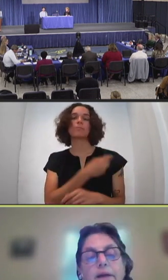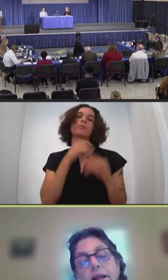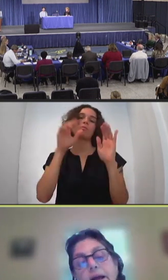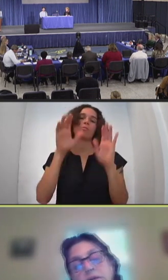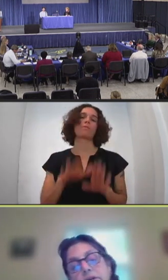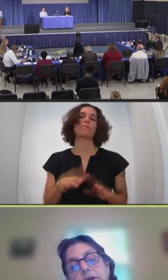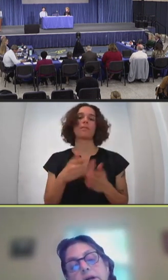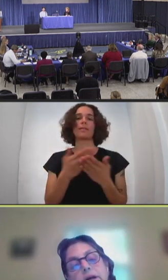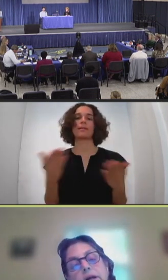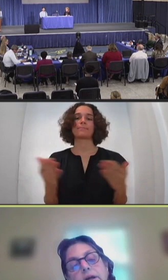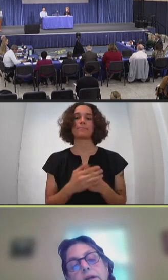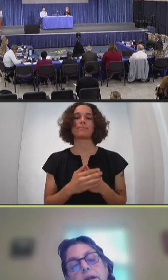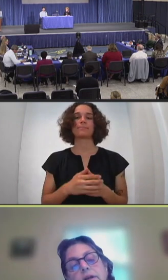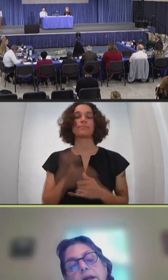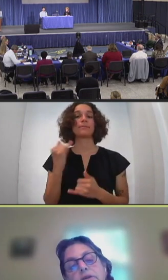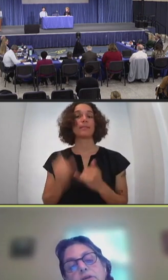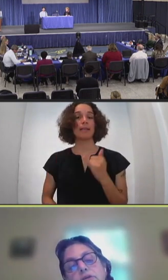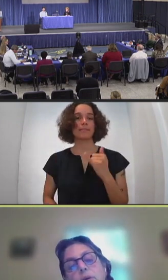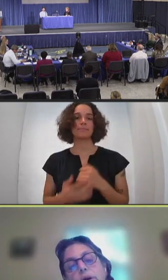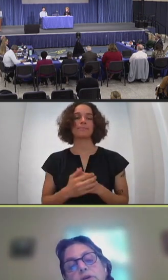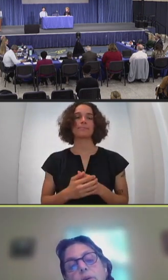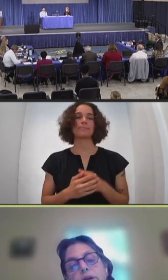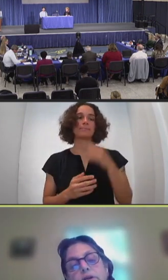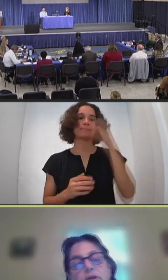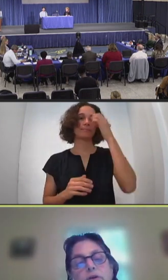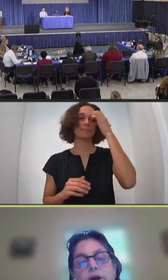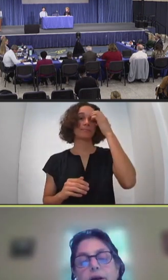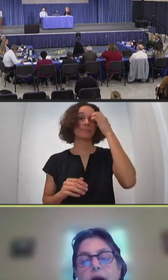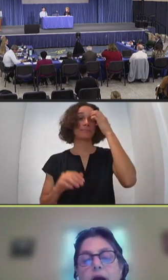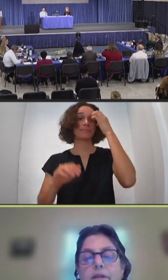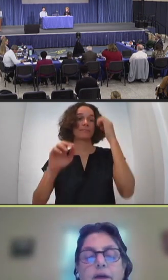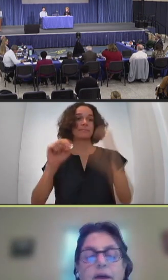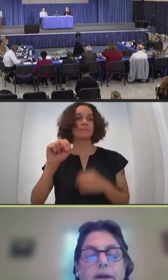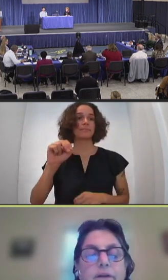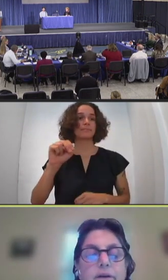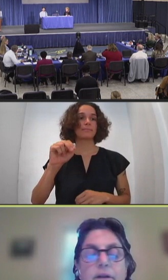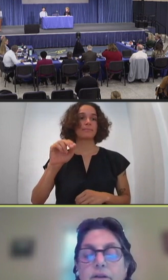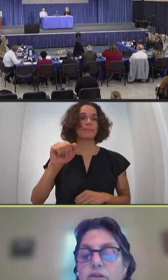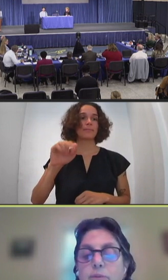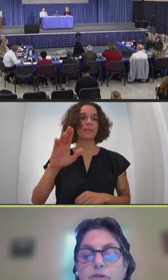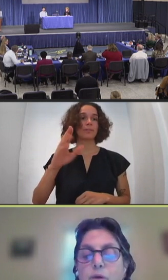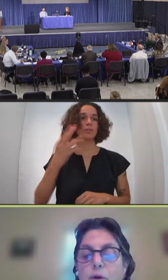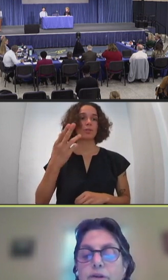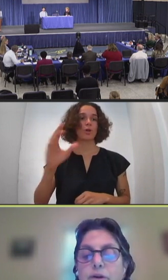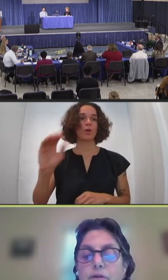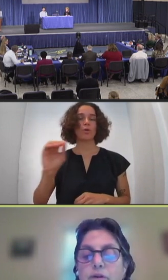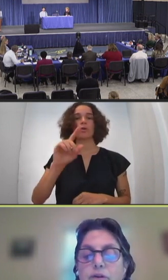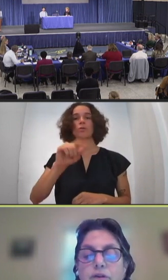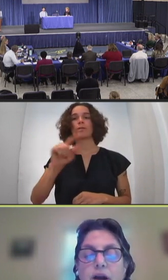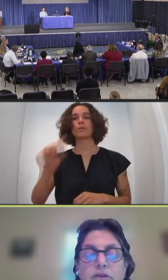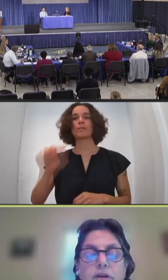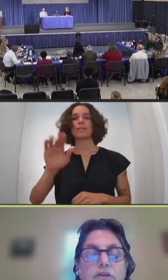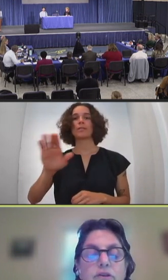And lastly, in NACCHO's 2020 survey, they did -- this is before the universal vaccination